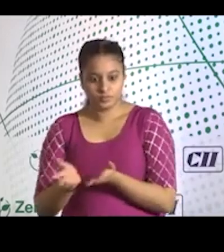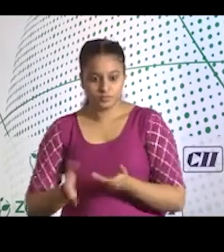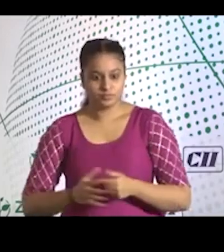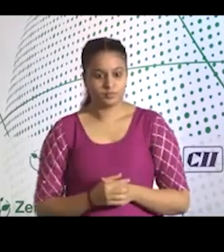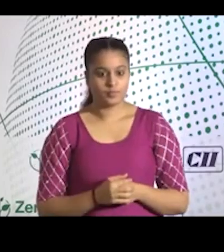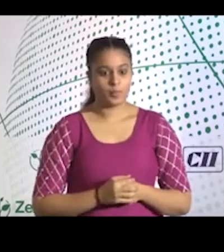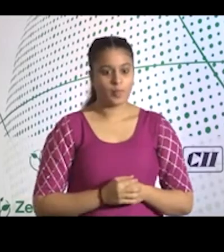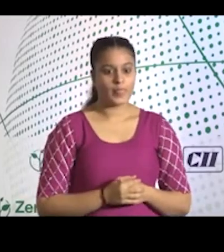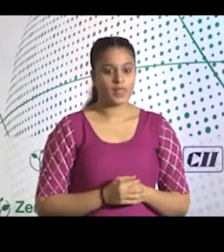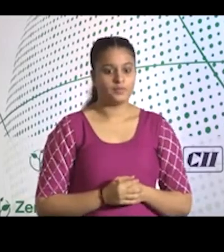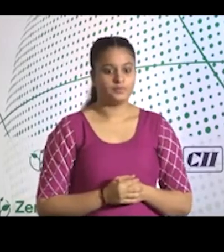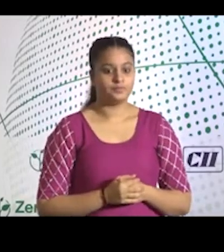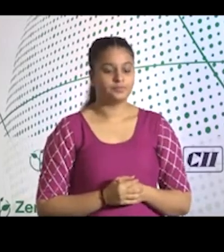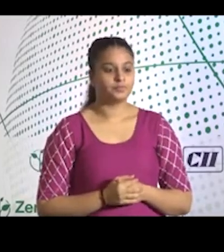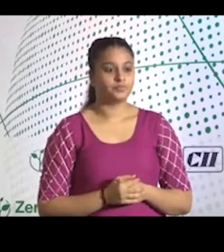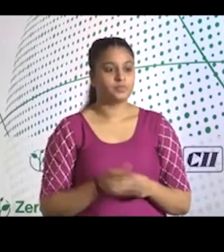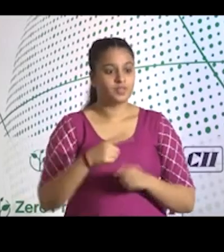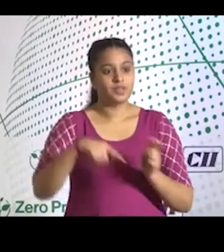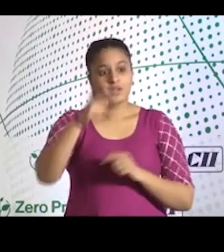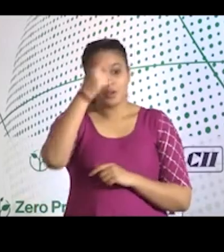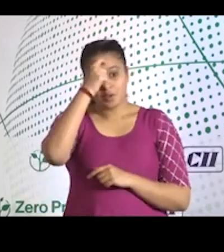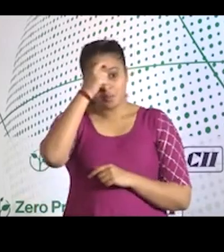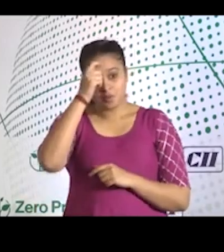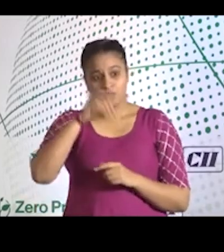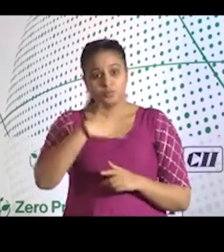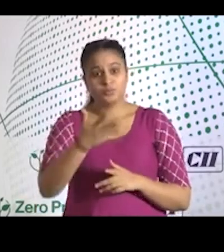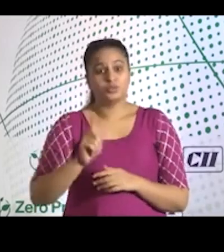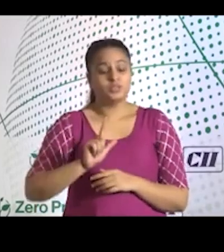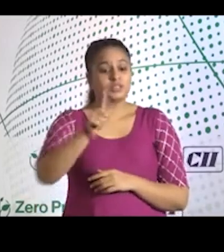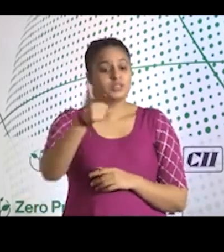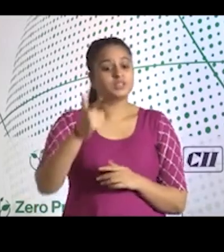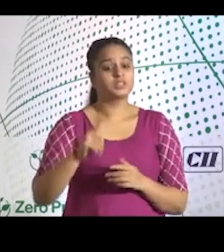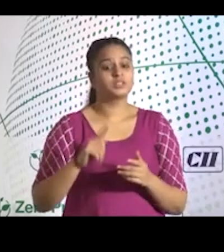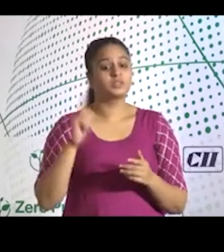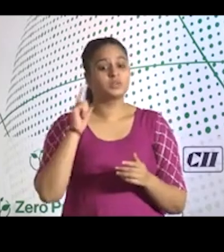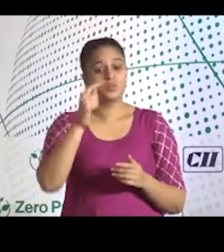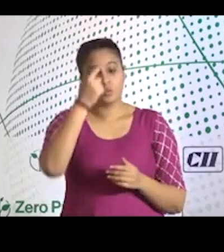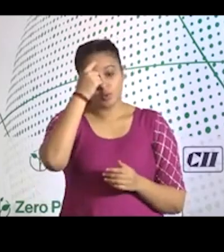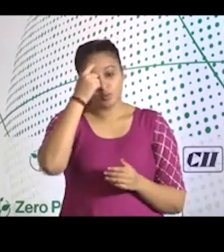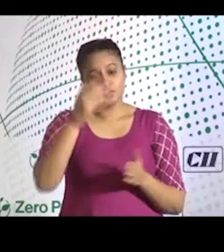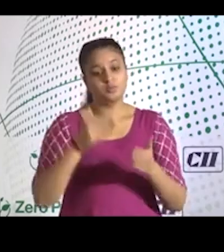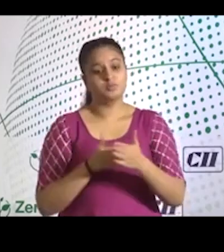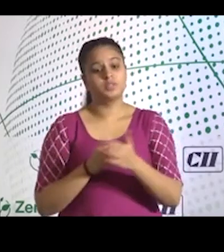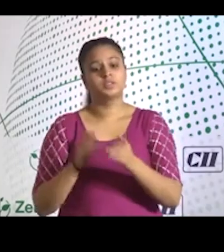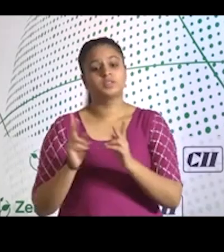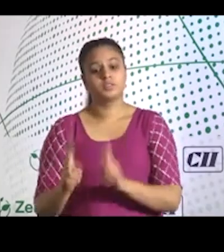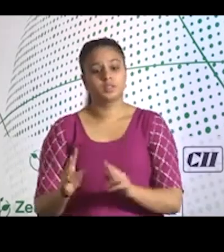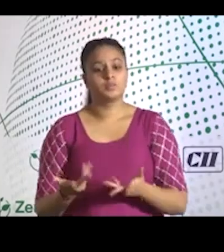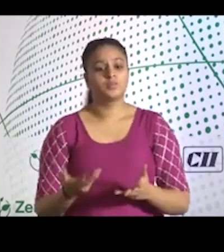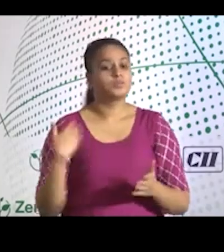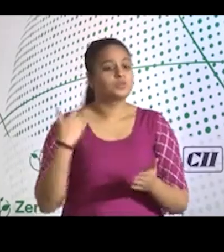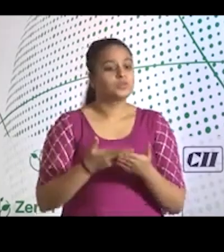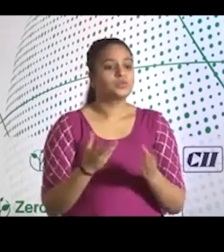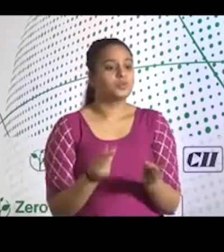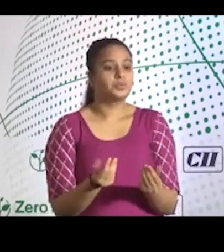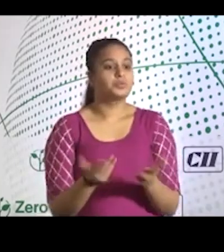and therefore problems that were longstanding, problems, you know, which we couldn't solve for many years,